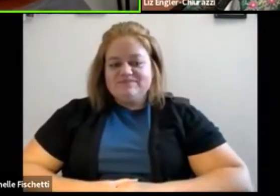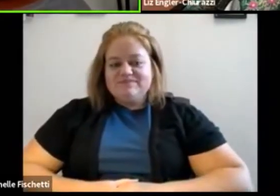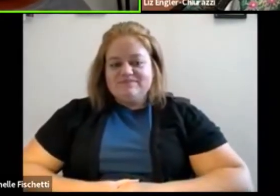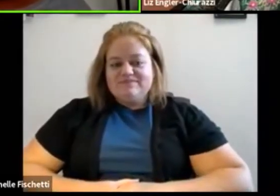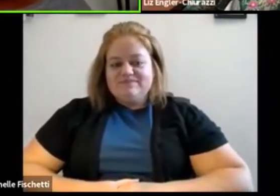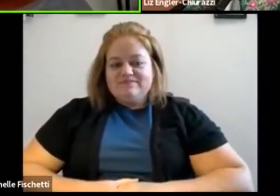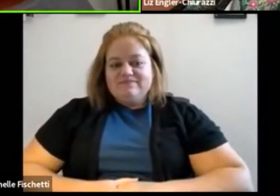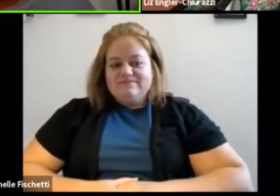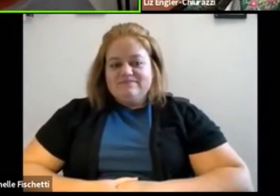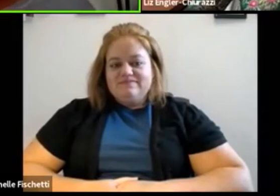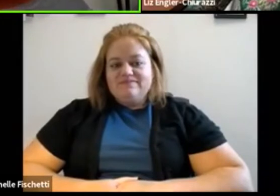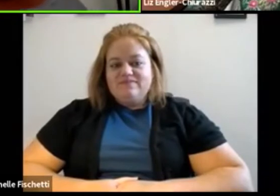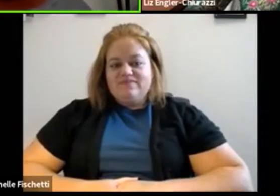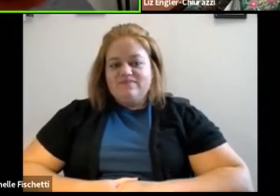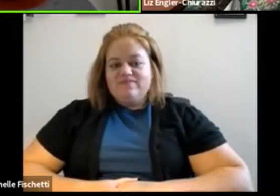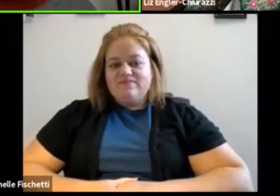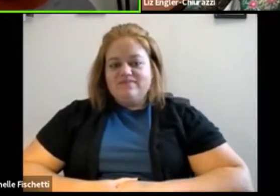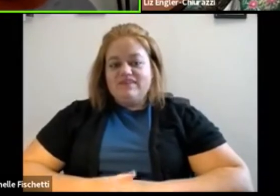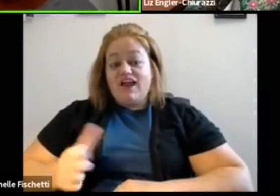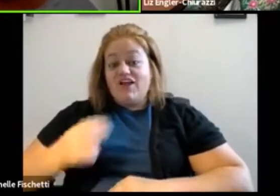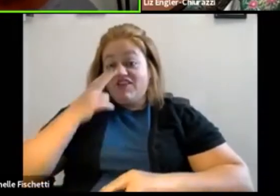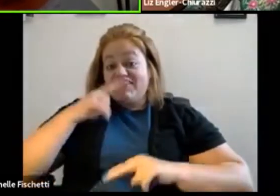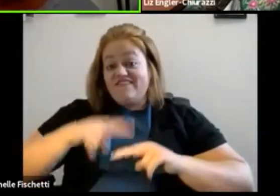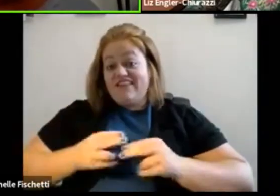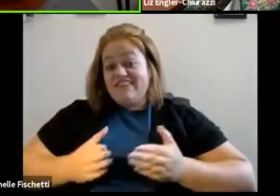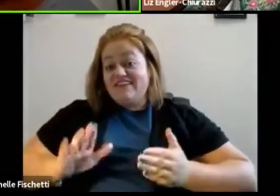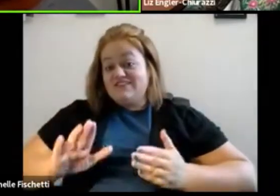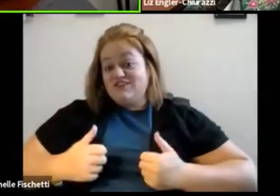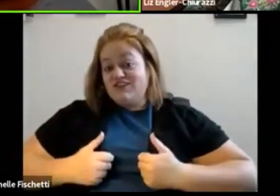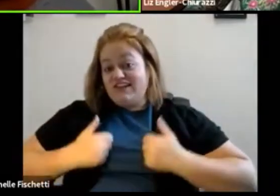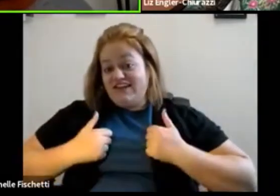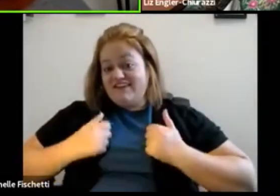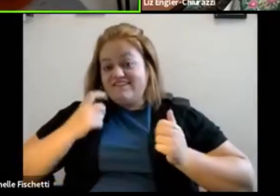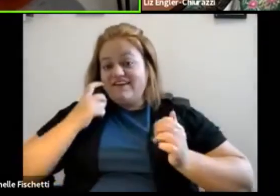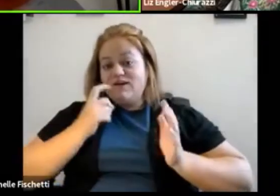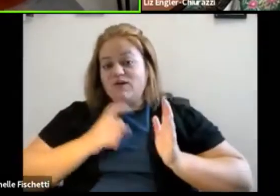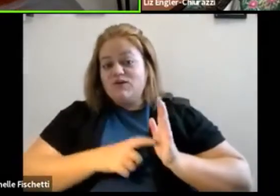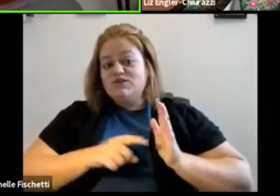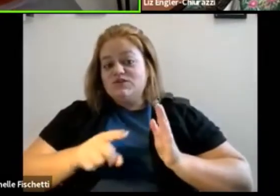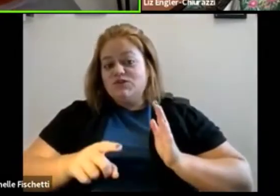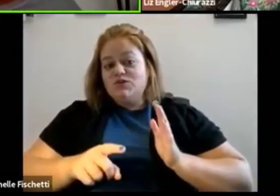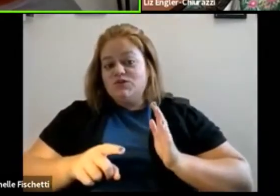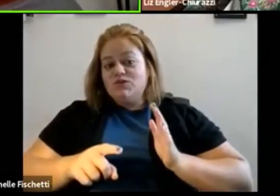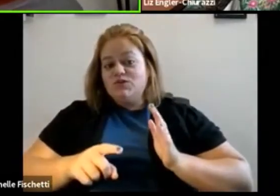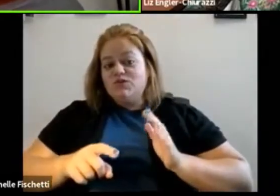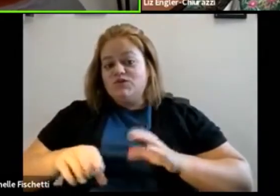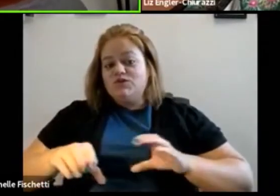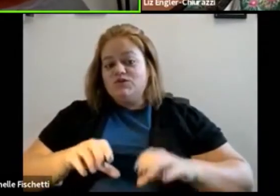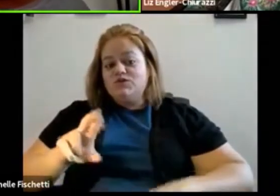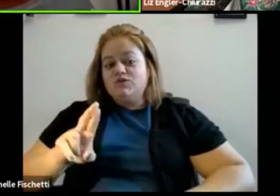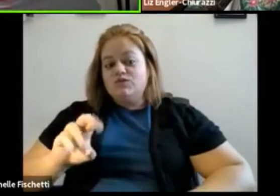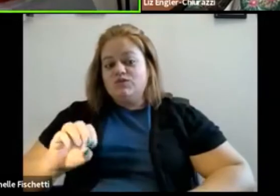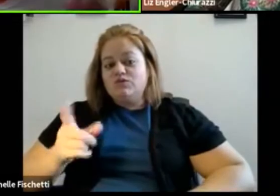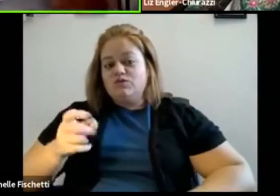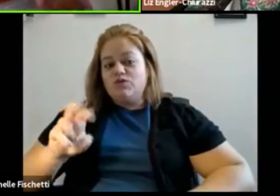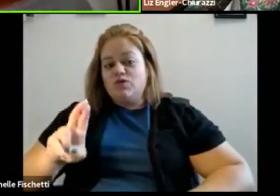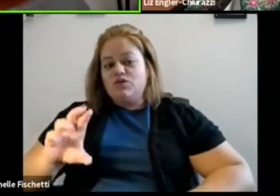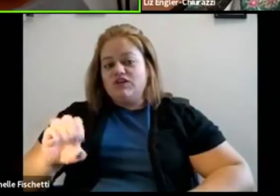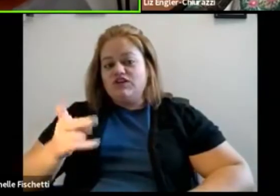Going on with more hobbies and fun things that you do I know you're big into roller derby so you I'm like if you'd like to tell us a little bit about